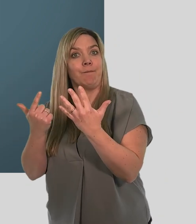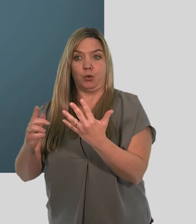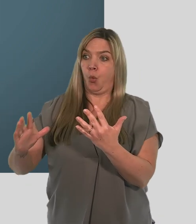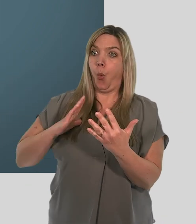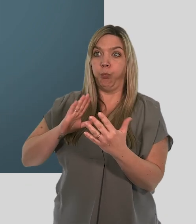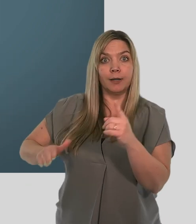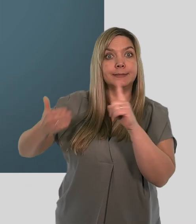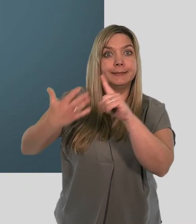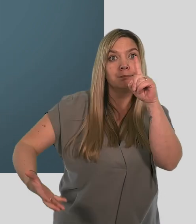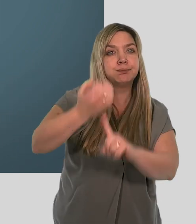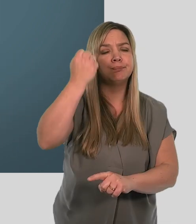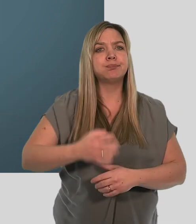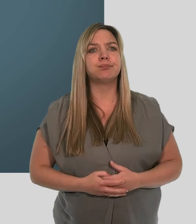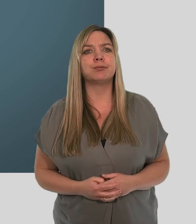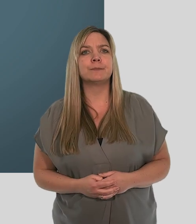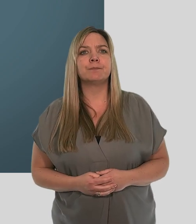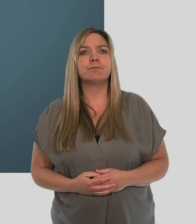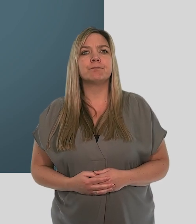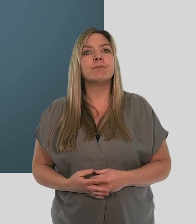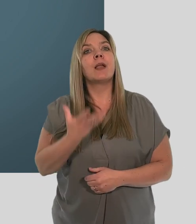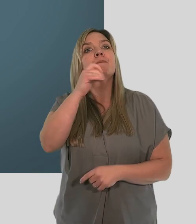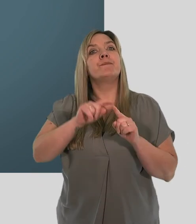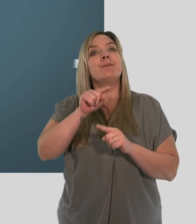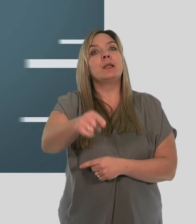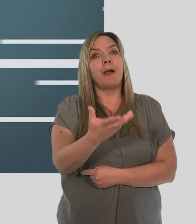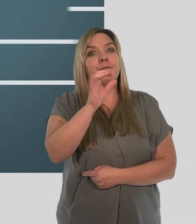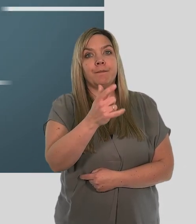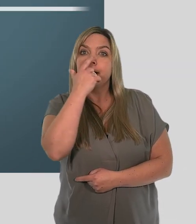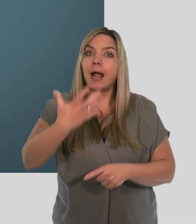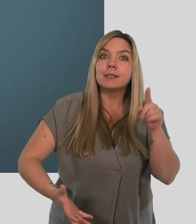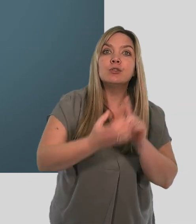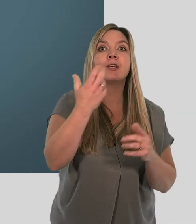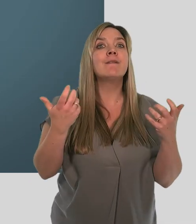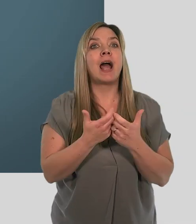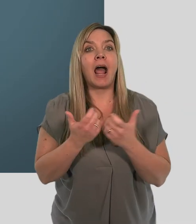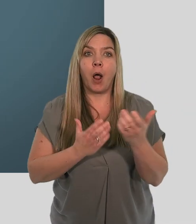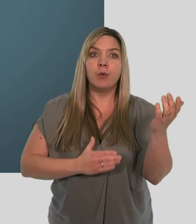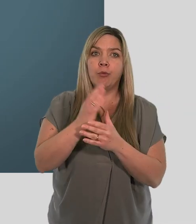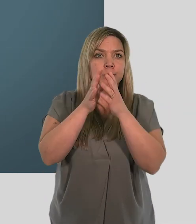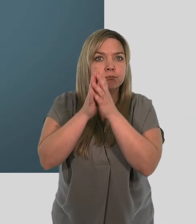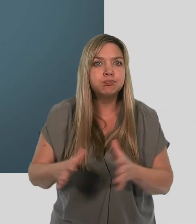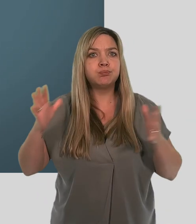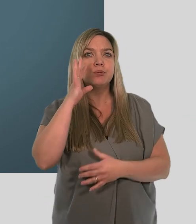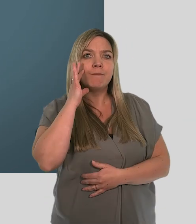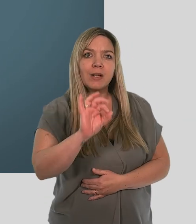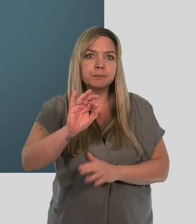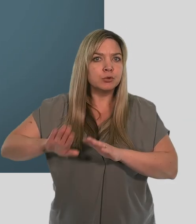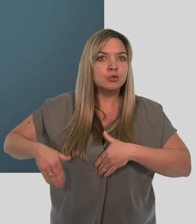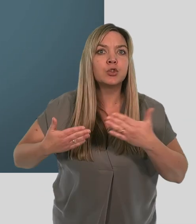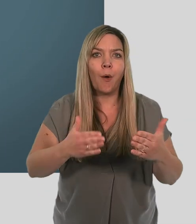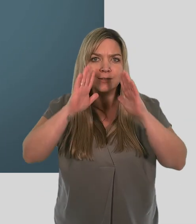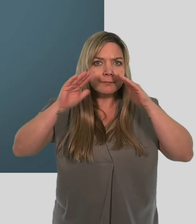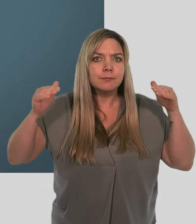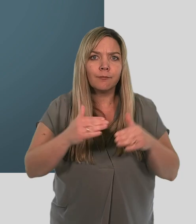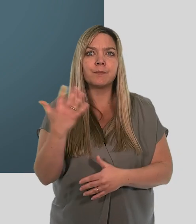The 50-by-50 goal can be achieved through the scale-up of investments and services for just 15 priority health conditions.